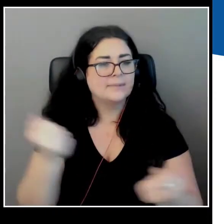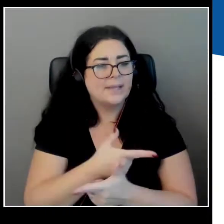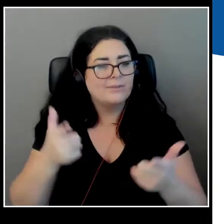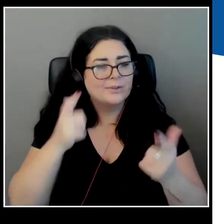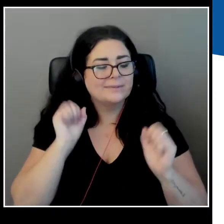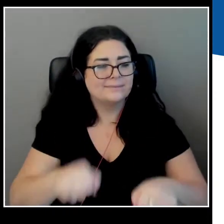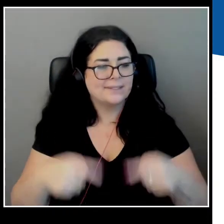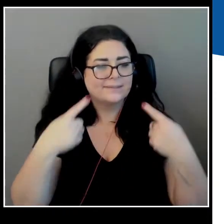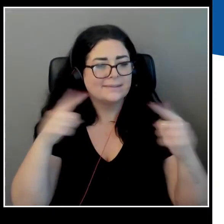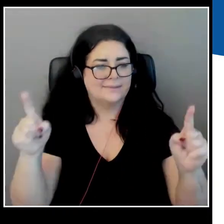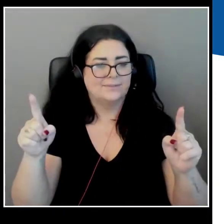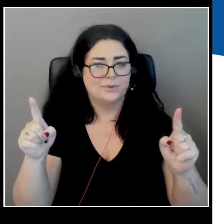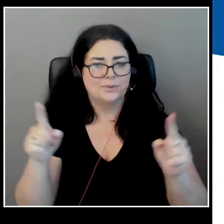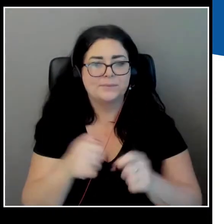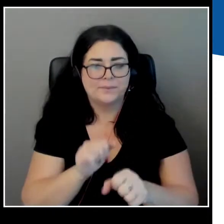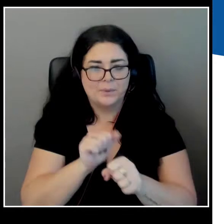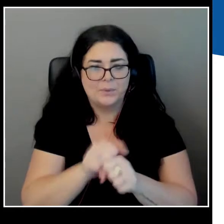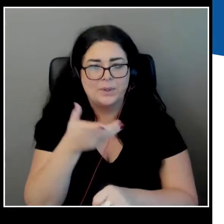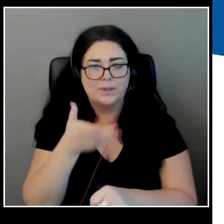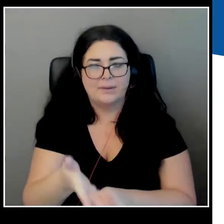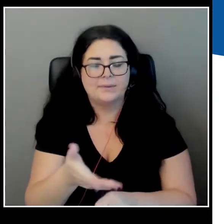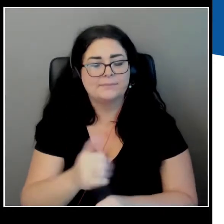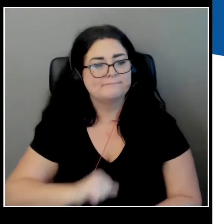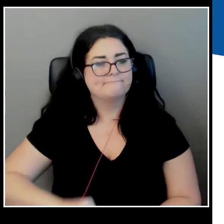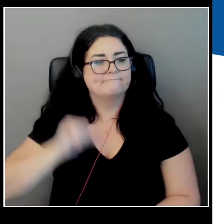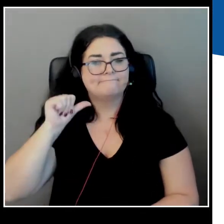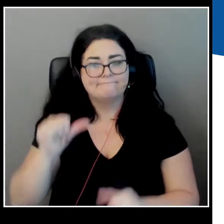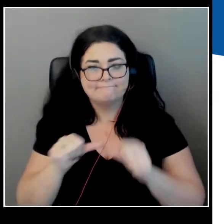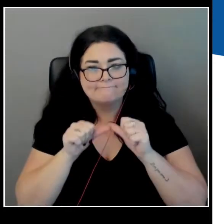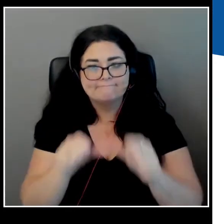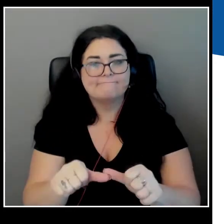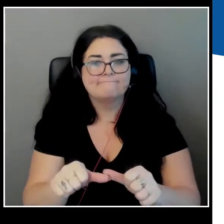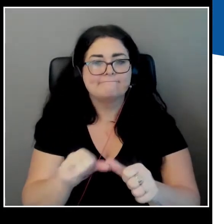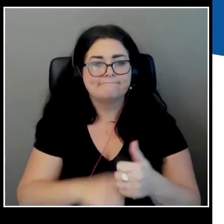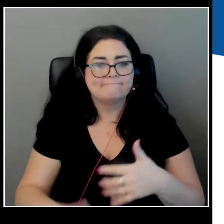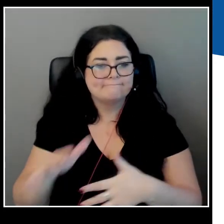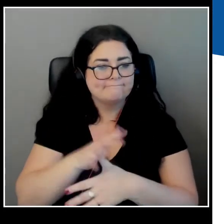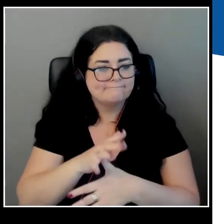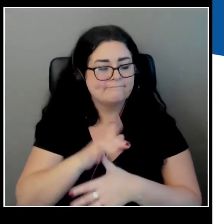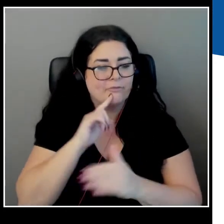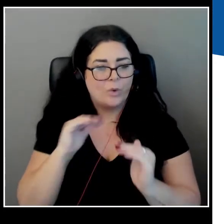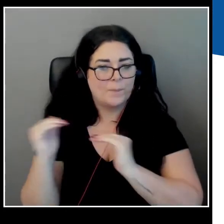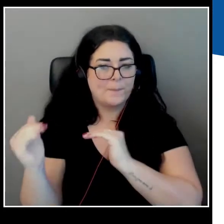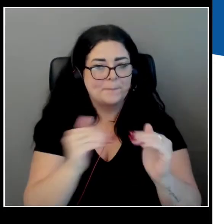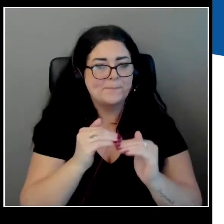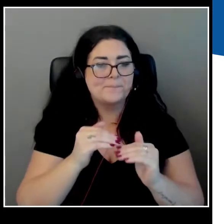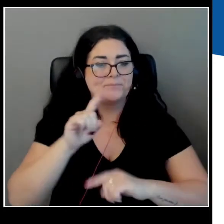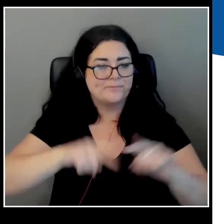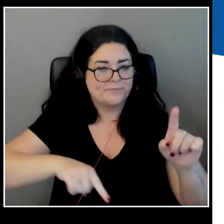We are proud to continue prioritizing equity, diversity, inclusion and accessibility